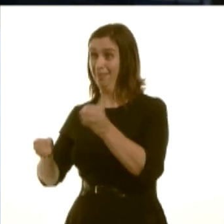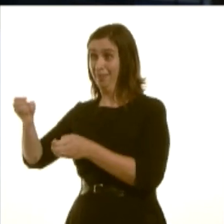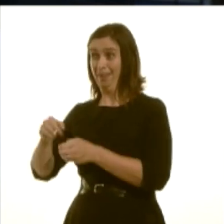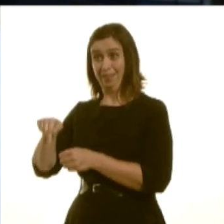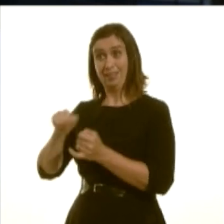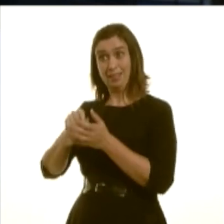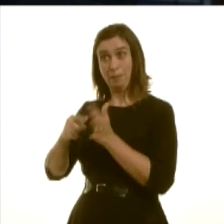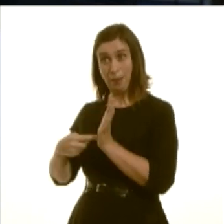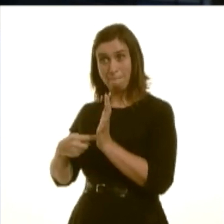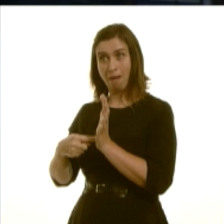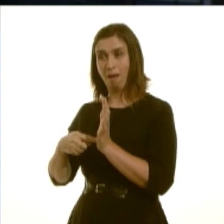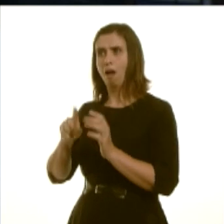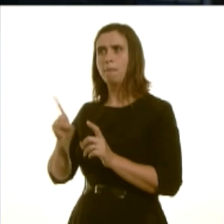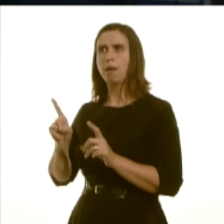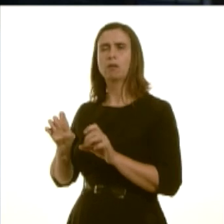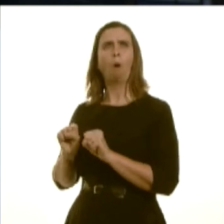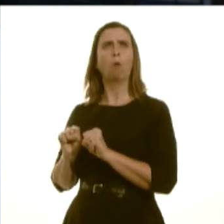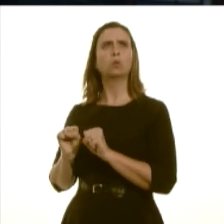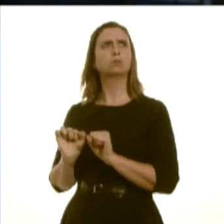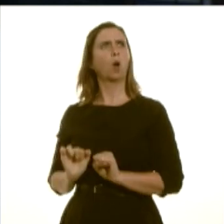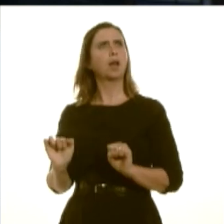they have been left in limbo, because he does not know whether there is going to be any